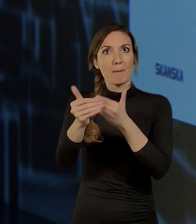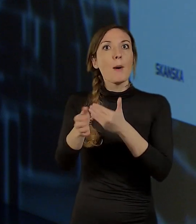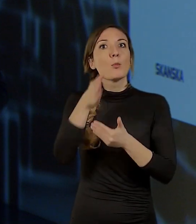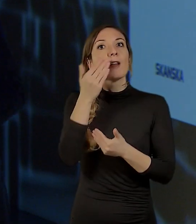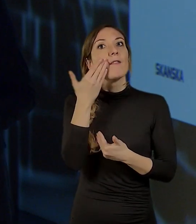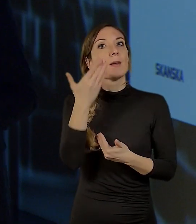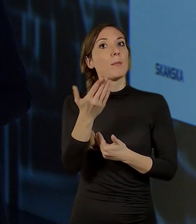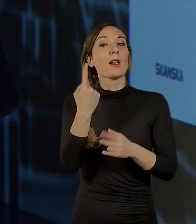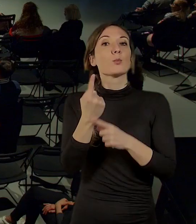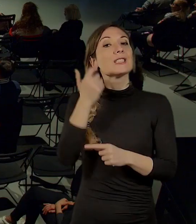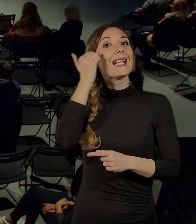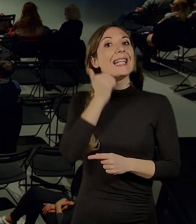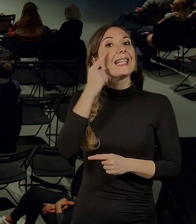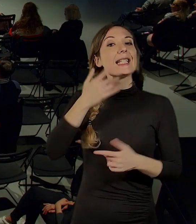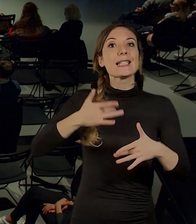permits that we already have.